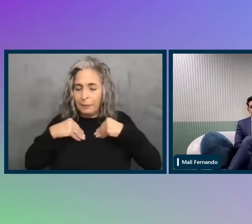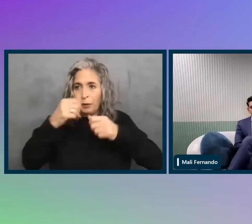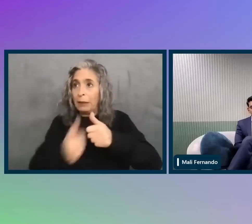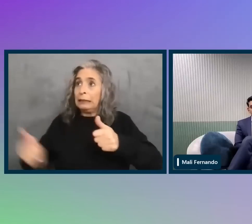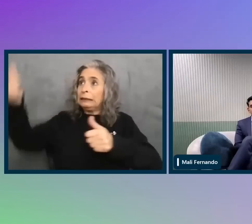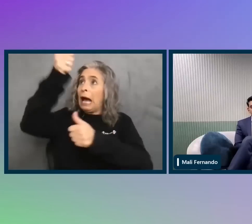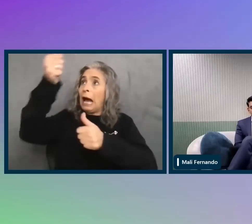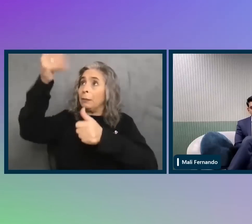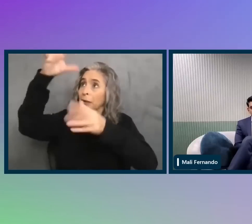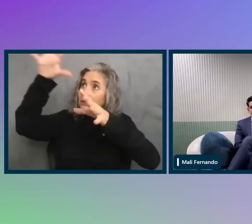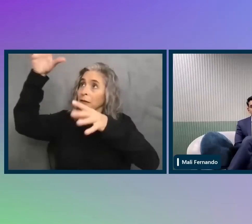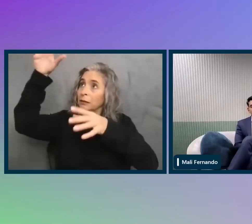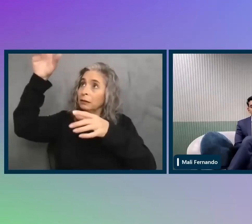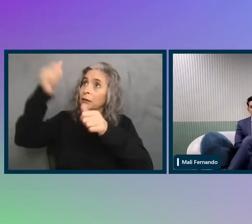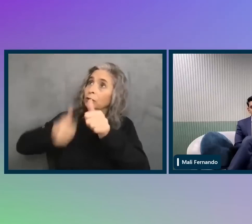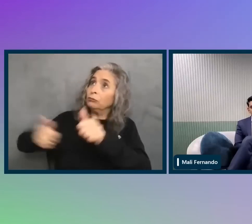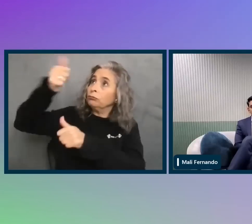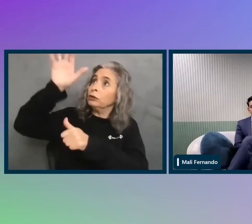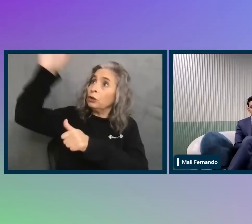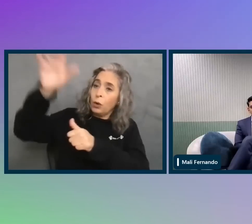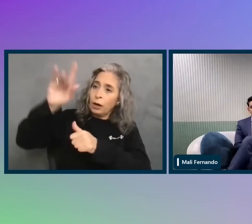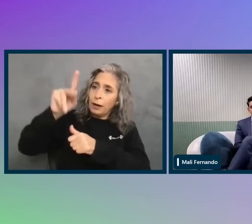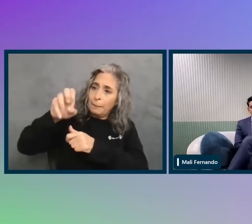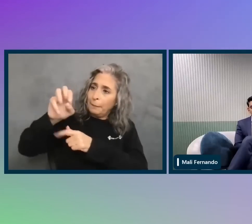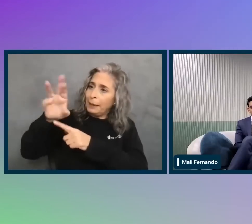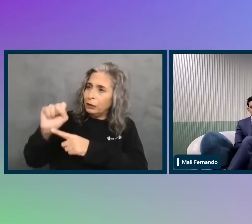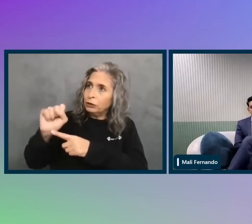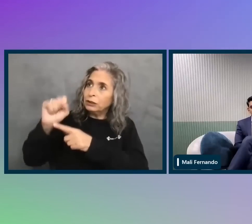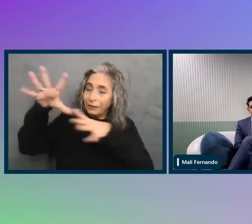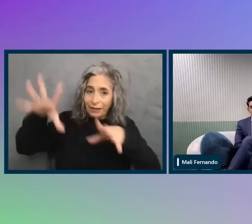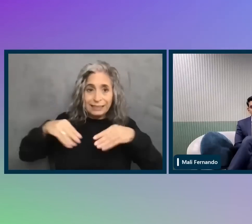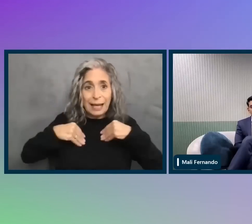your peers, that this is an important initiative,